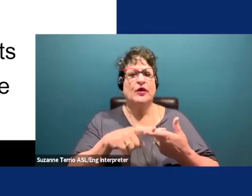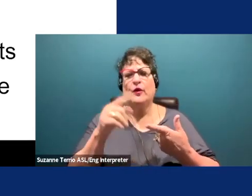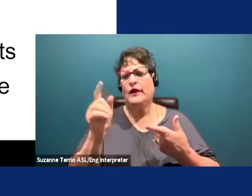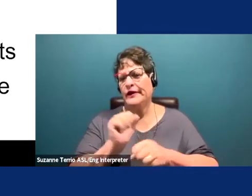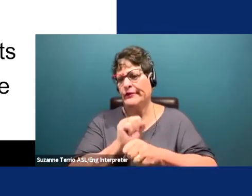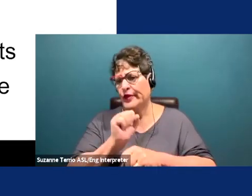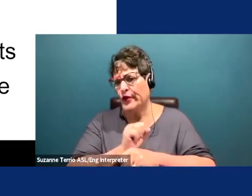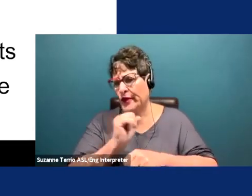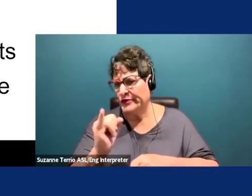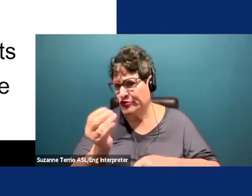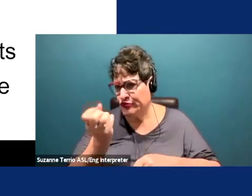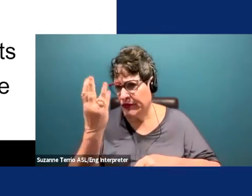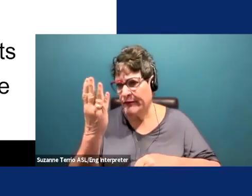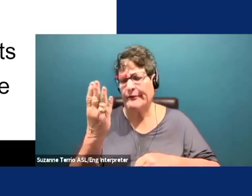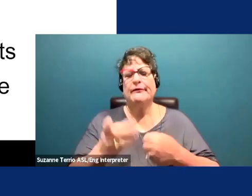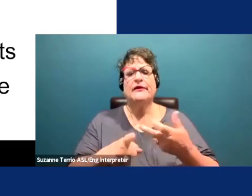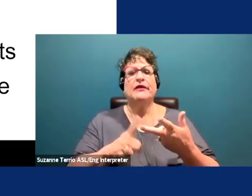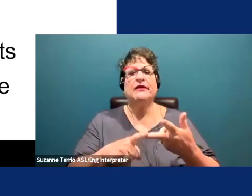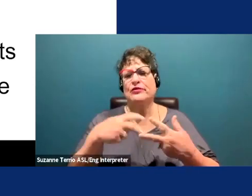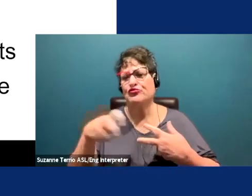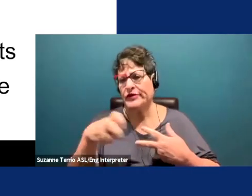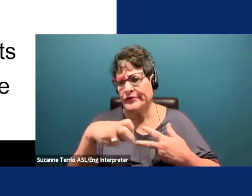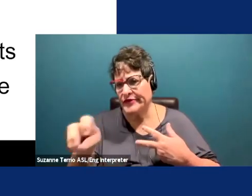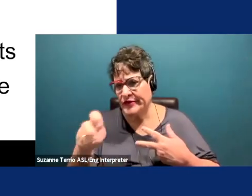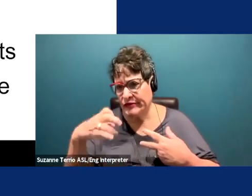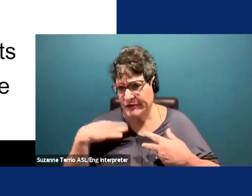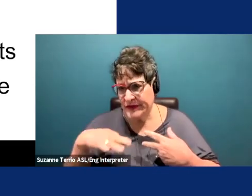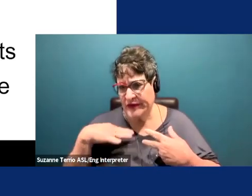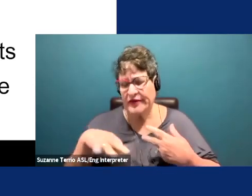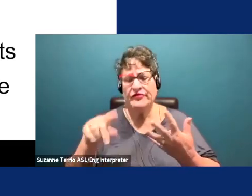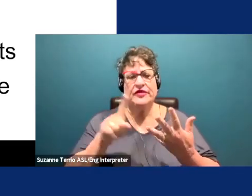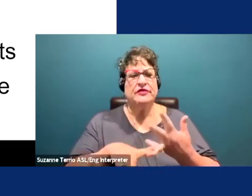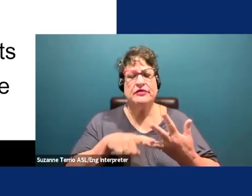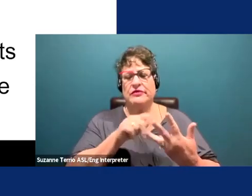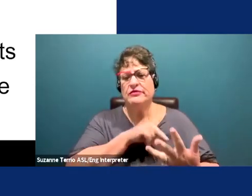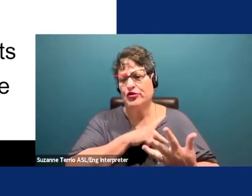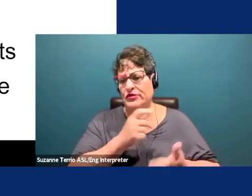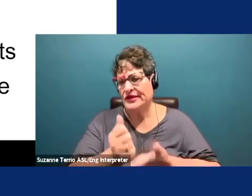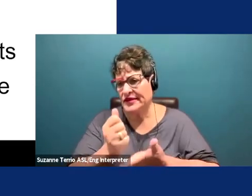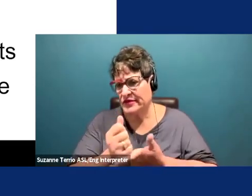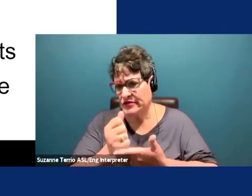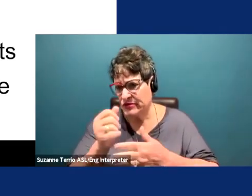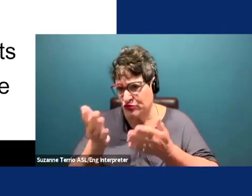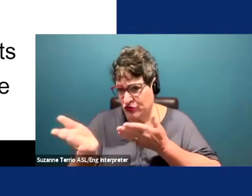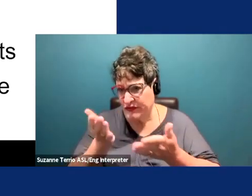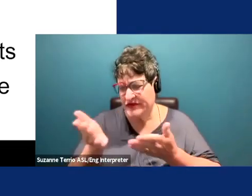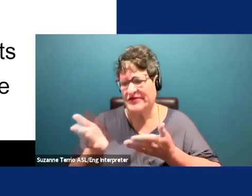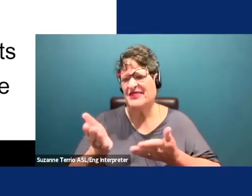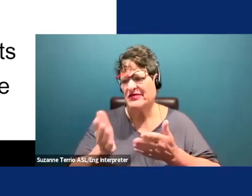transportation benefits, personal assistance services, and things like financial or health benefits.